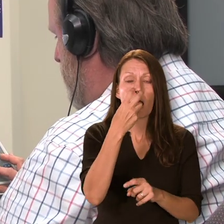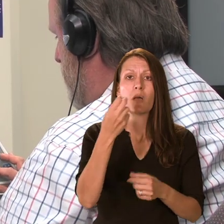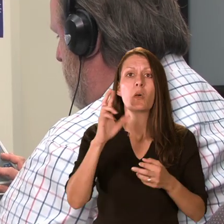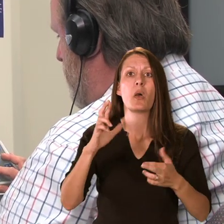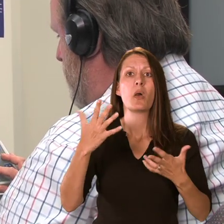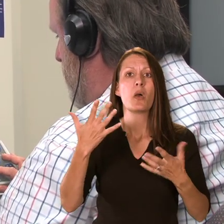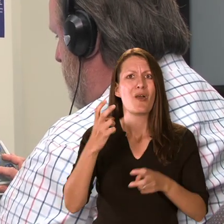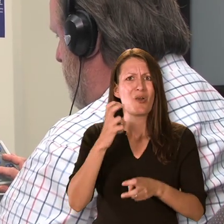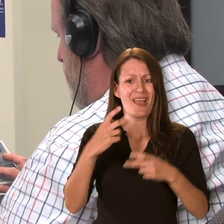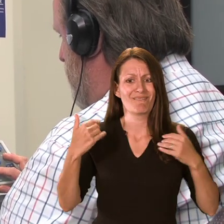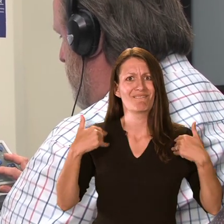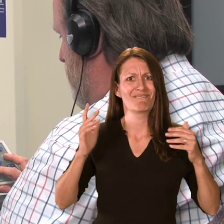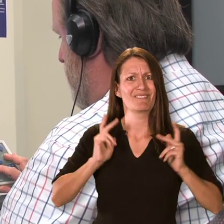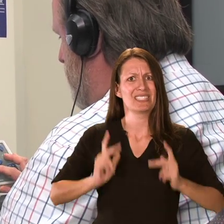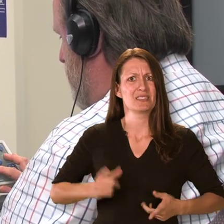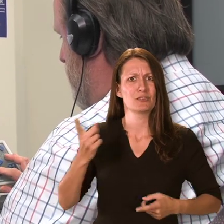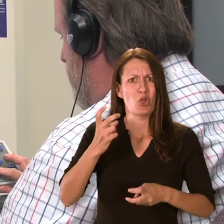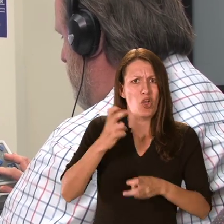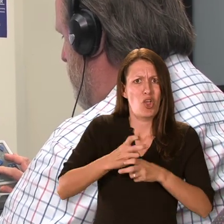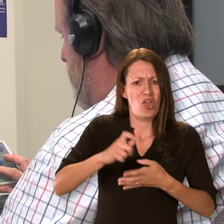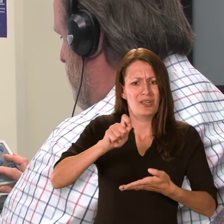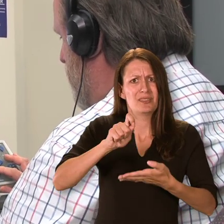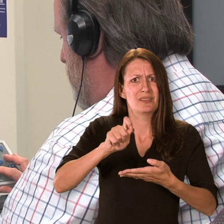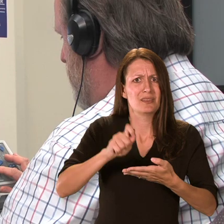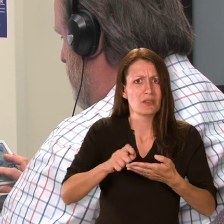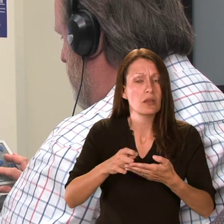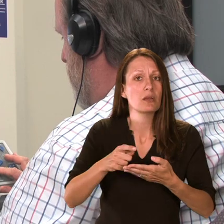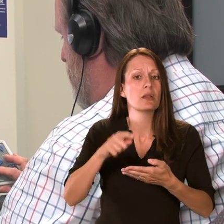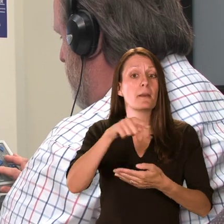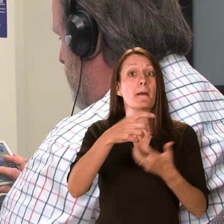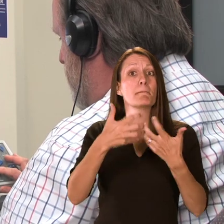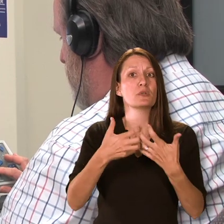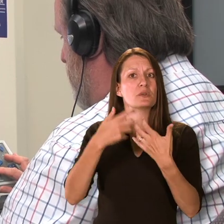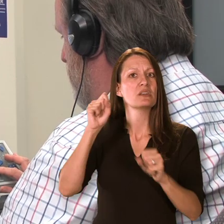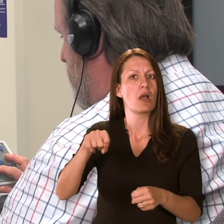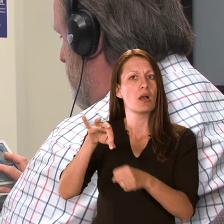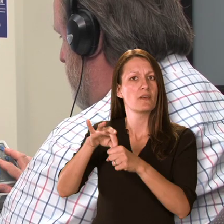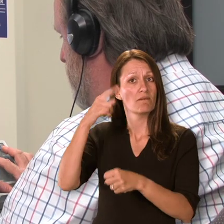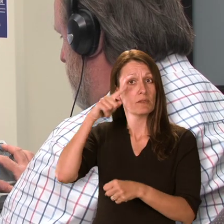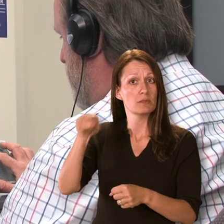It is especially helpful for voters who are blind or have a physical disability that makes it difficult